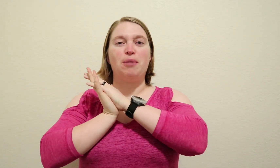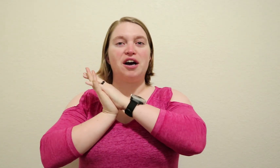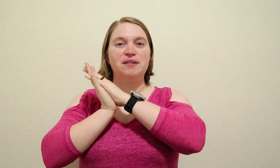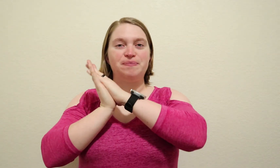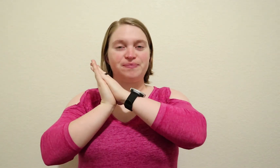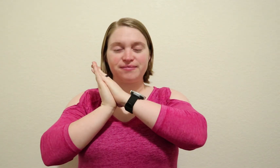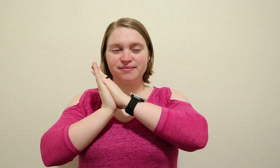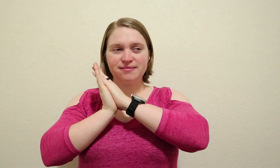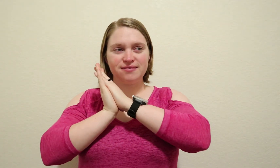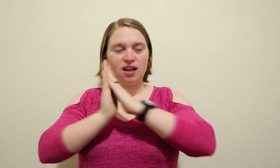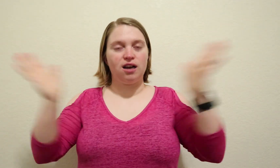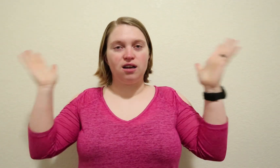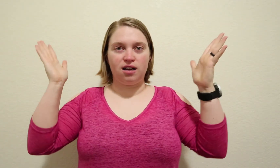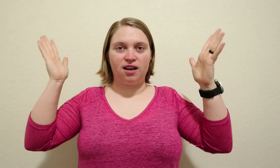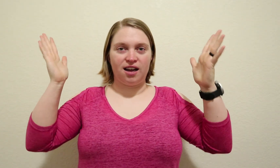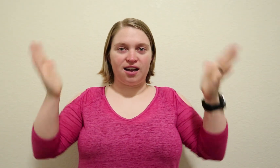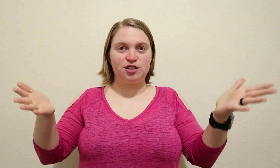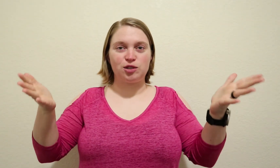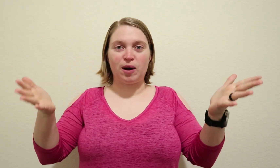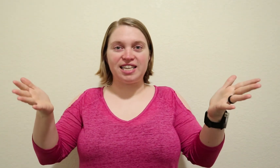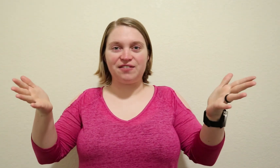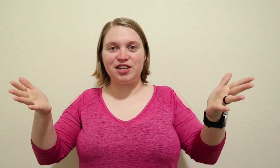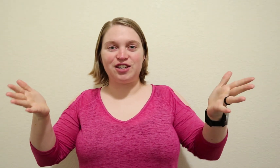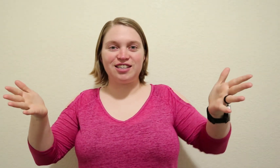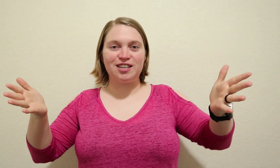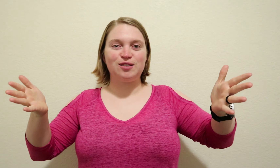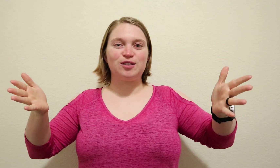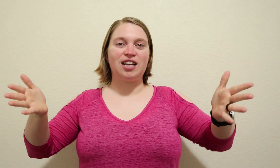But just wanna give you good news